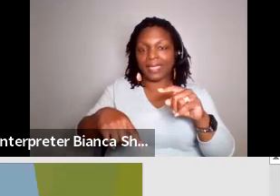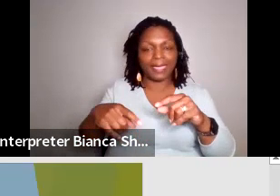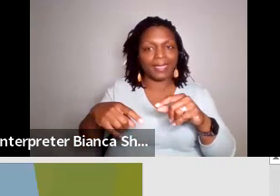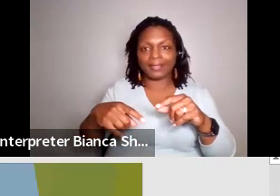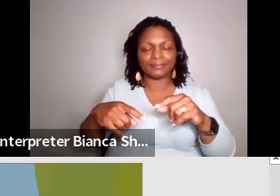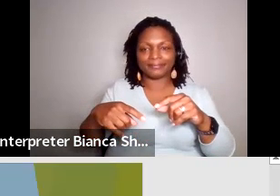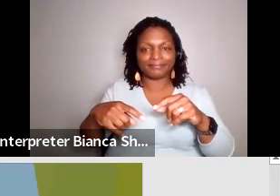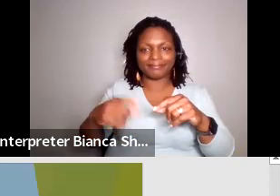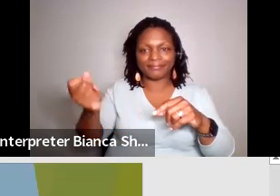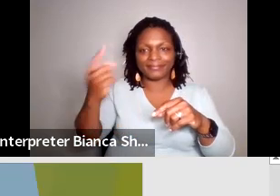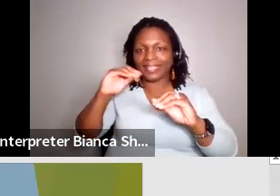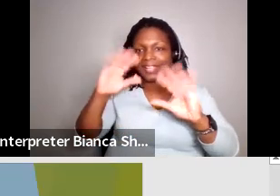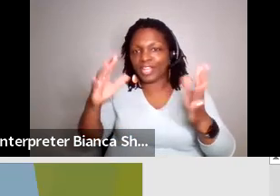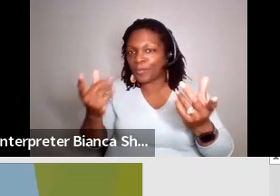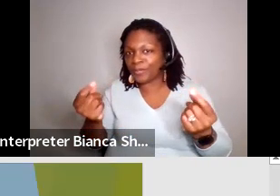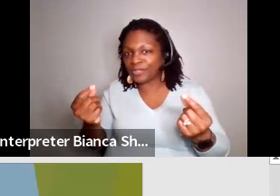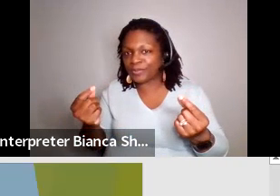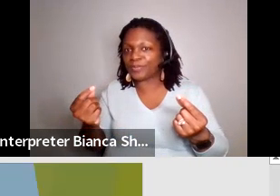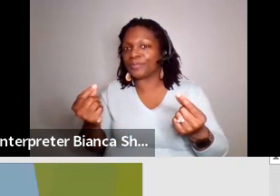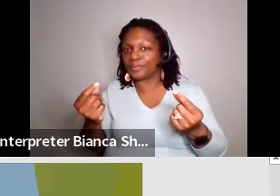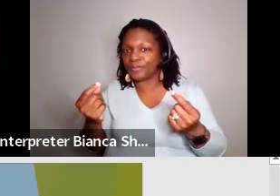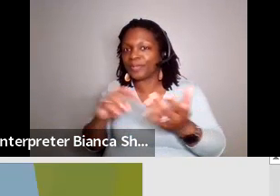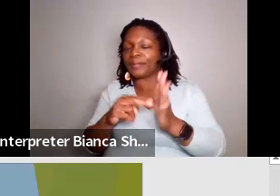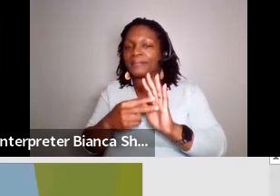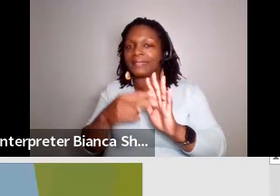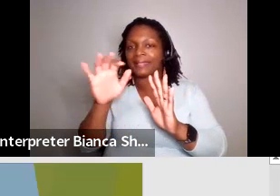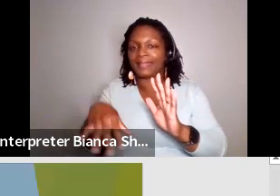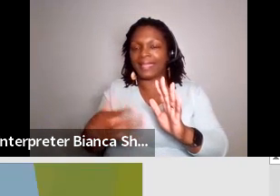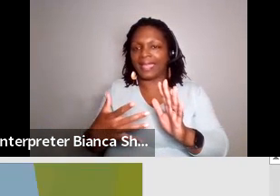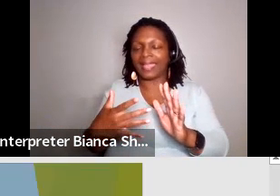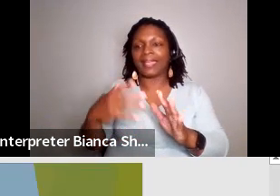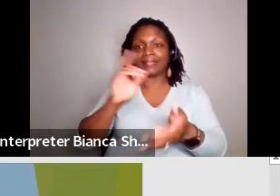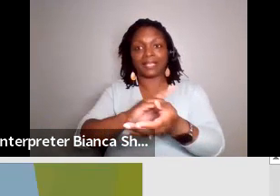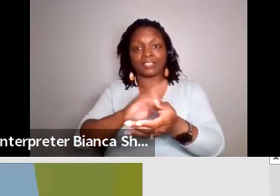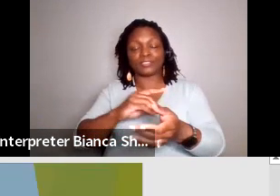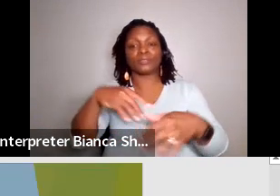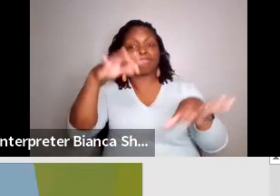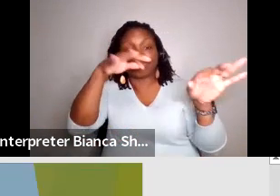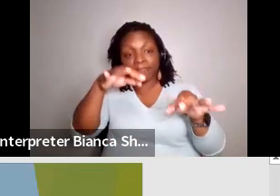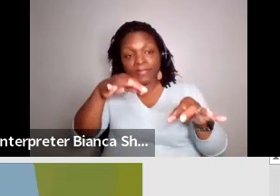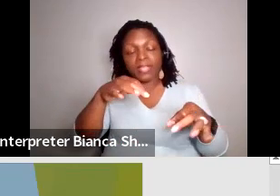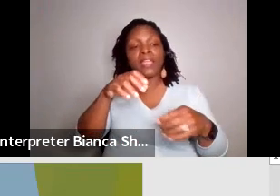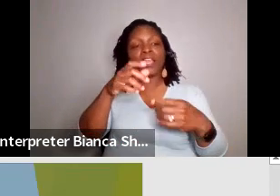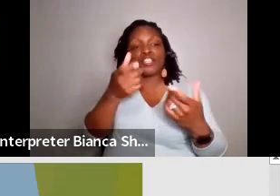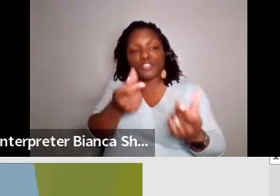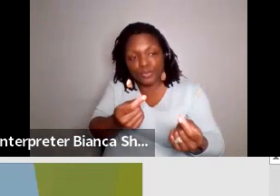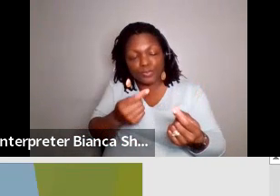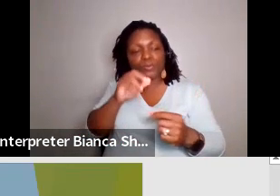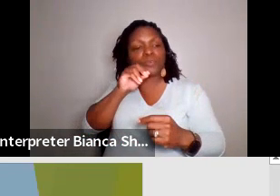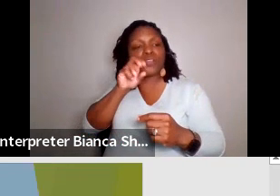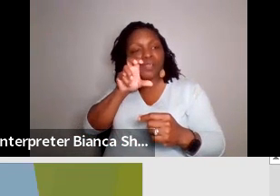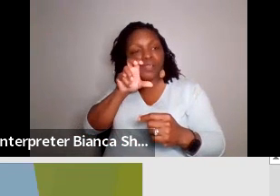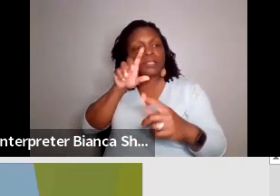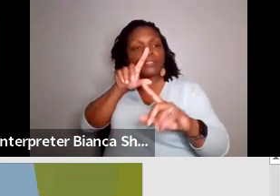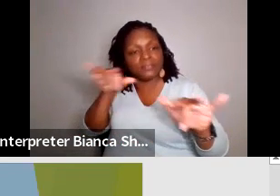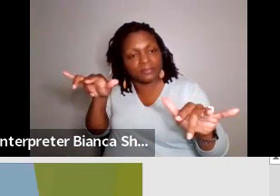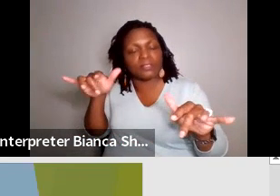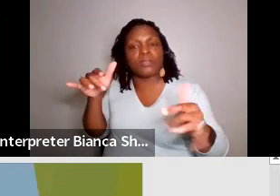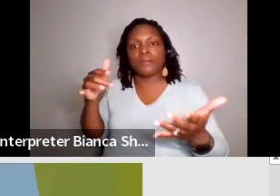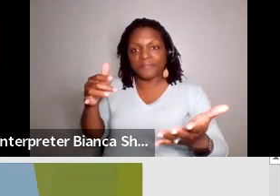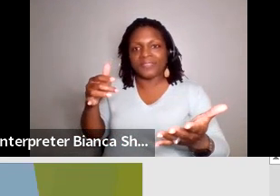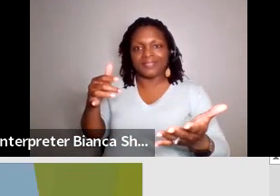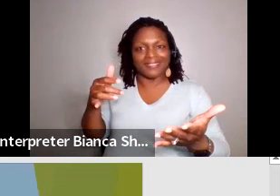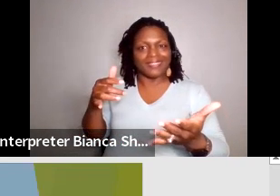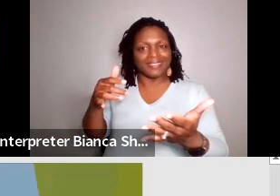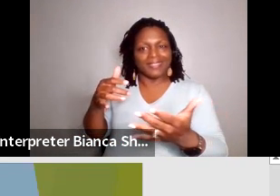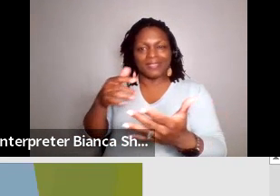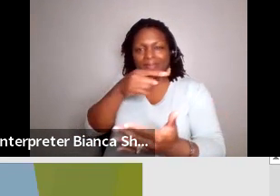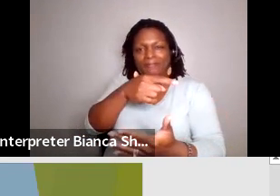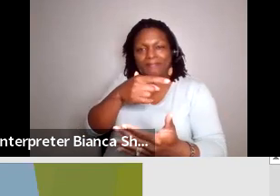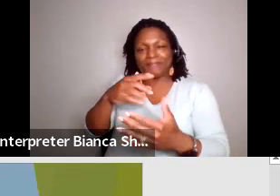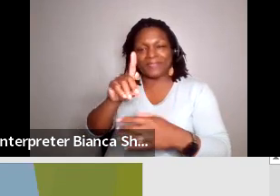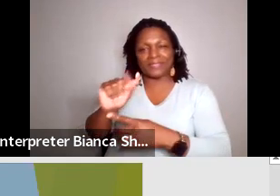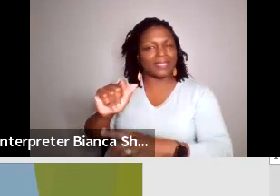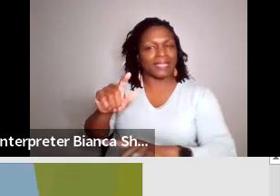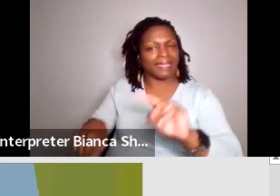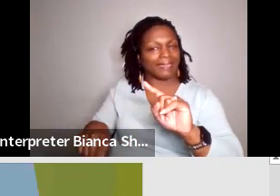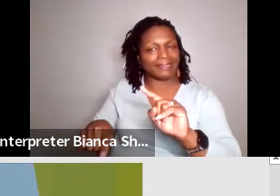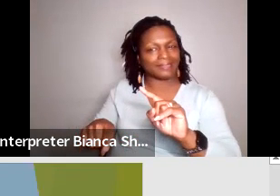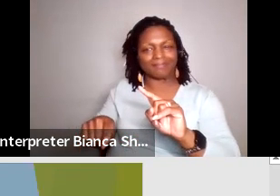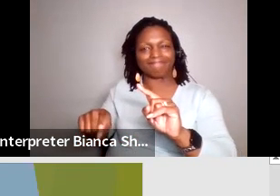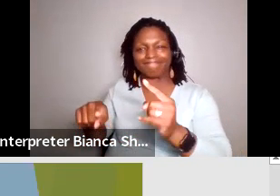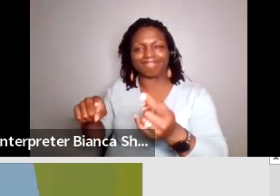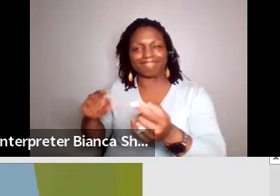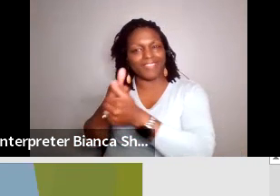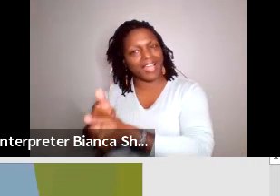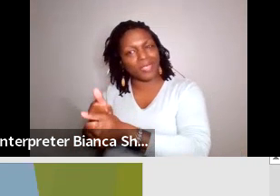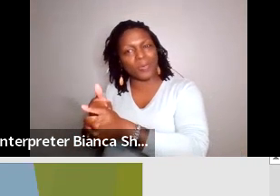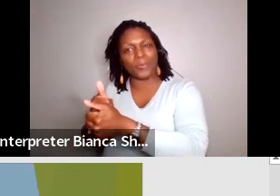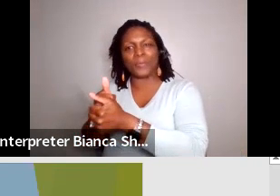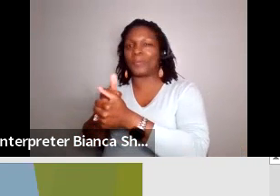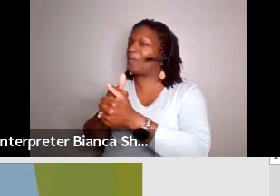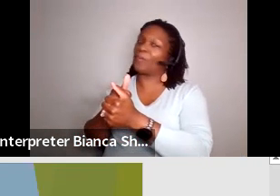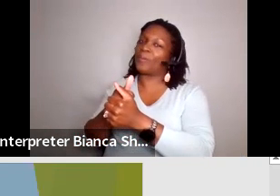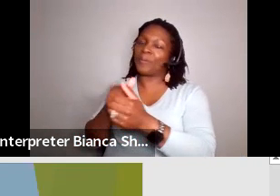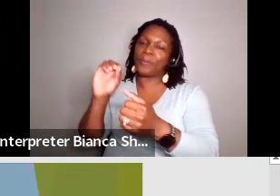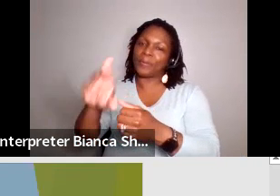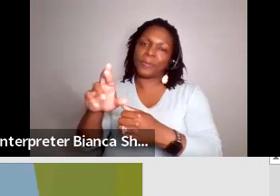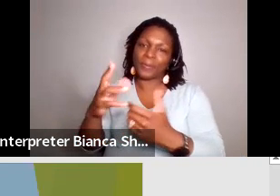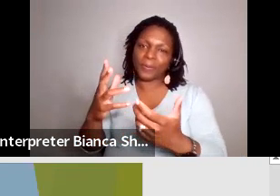follow the directions that you would follow at a dentist and might have extra sensitivities or sensory issues that a dentist needs to have some special training to be able to provide those services, and and we need to find dentists